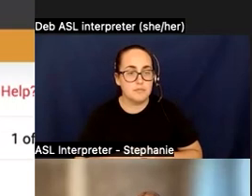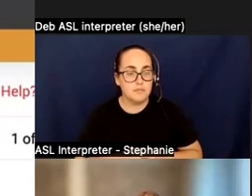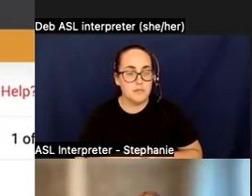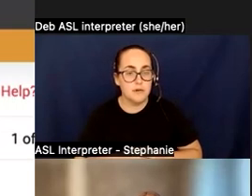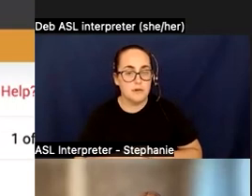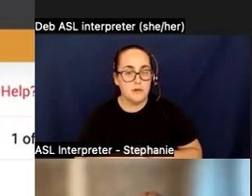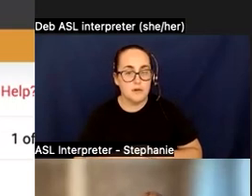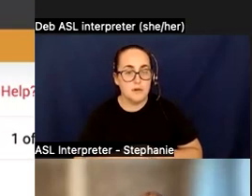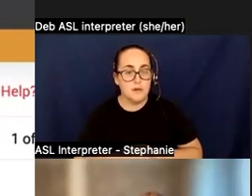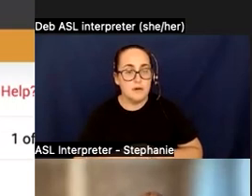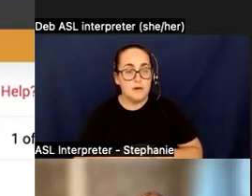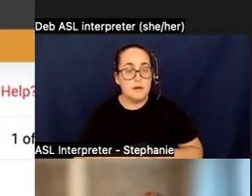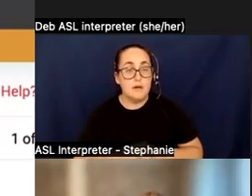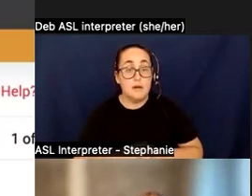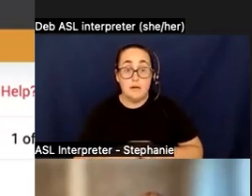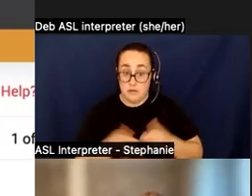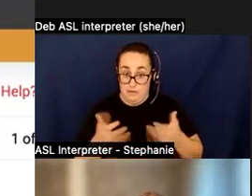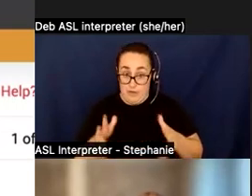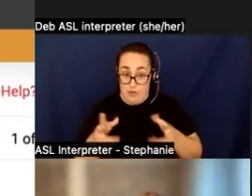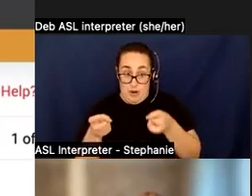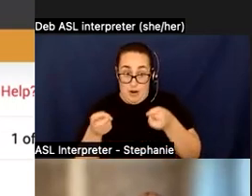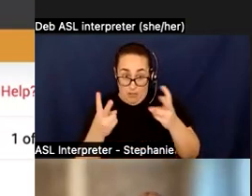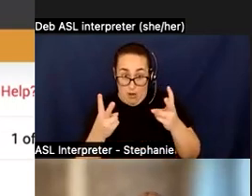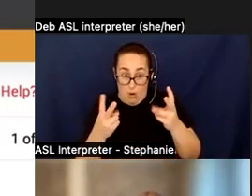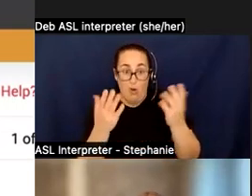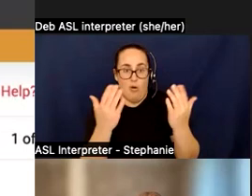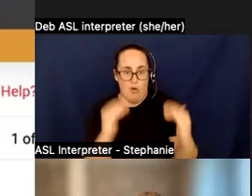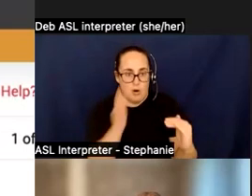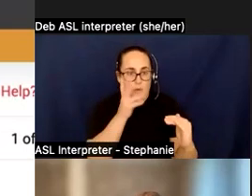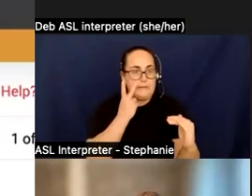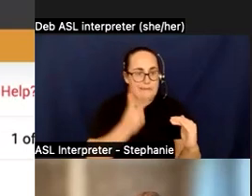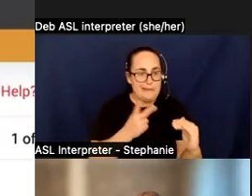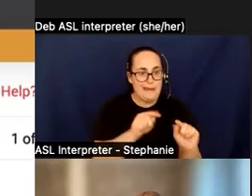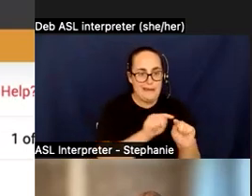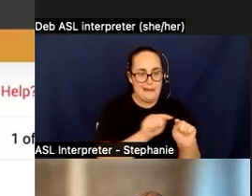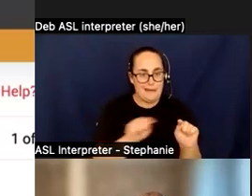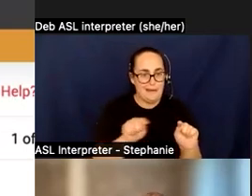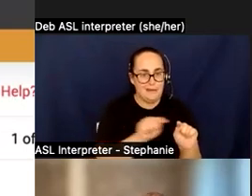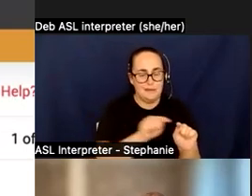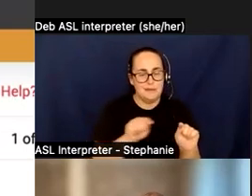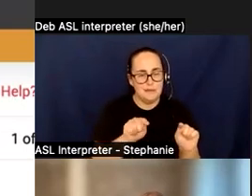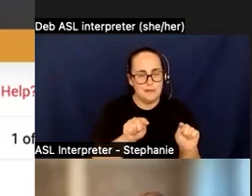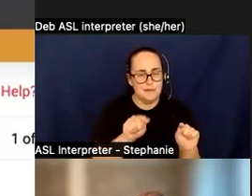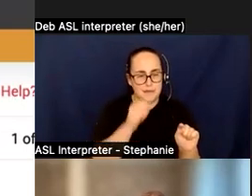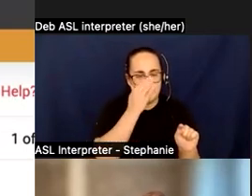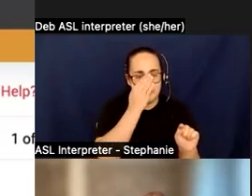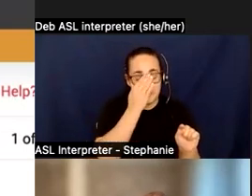Once you've uploaded something it will show up down here and you can